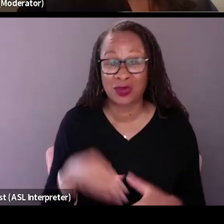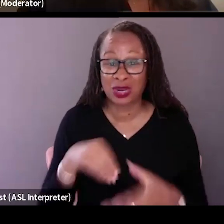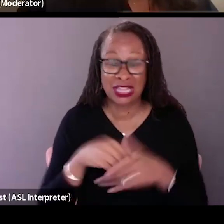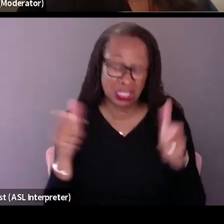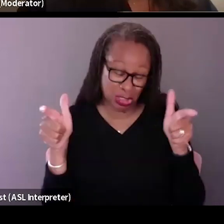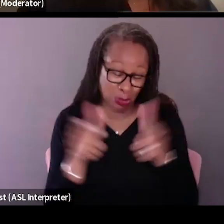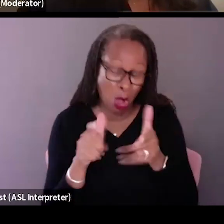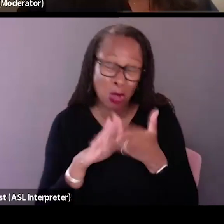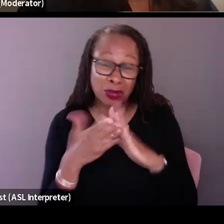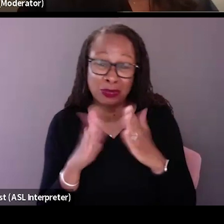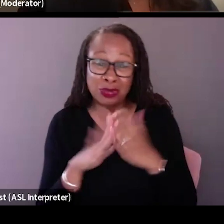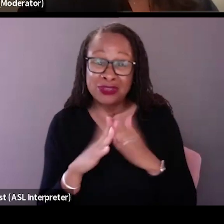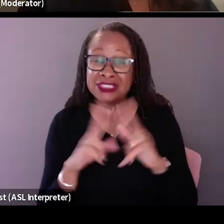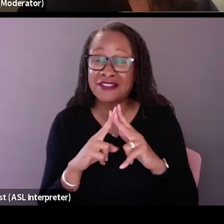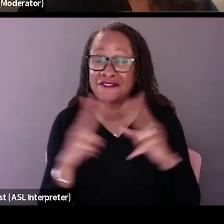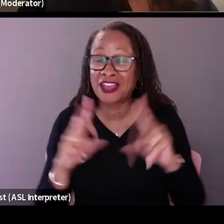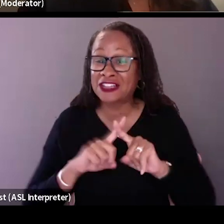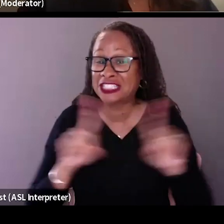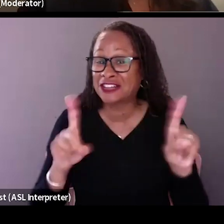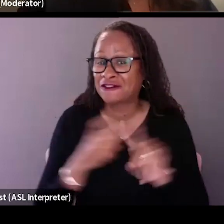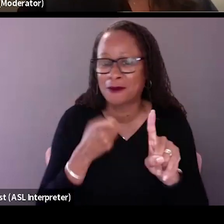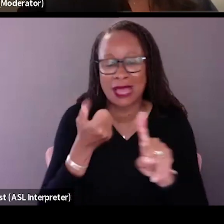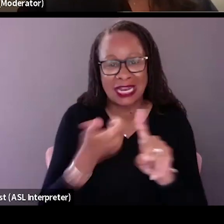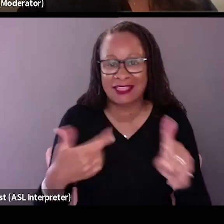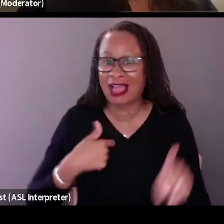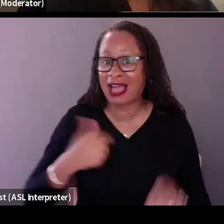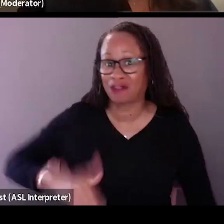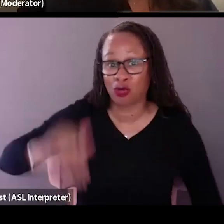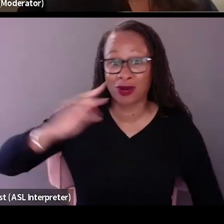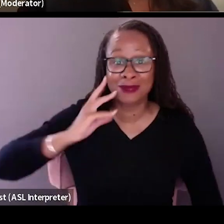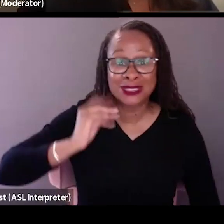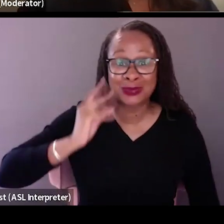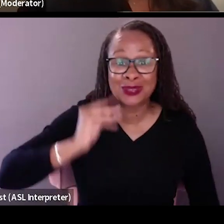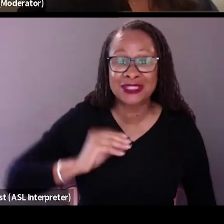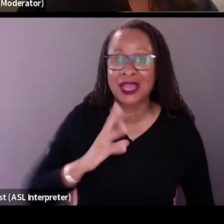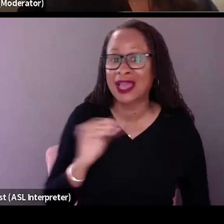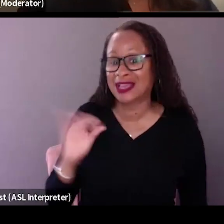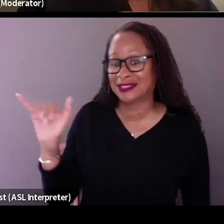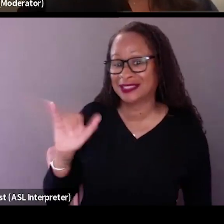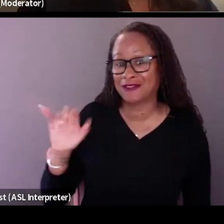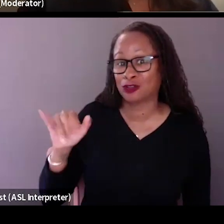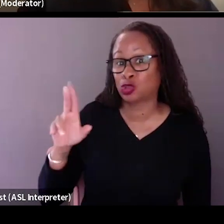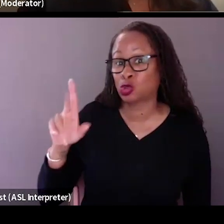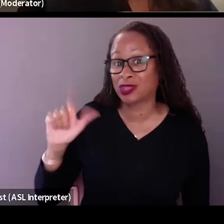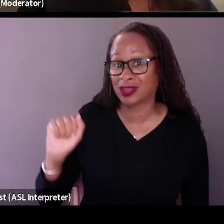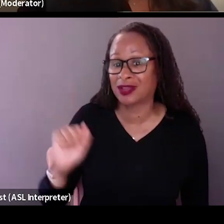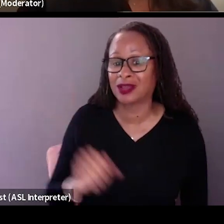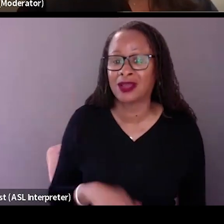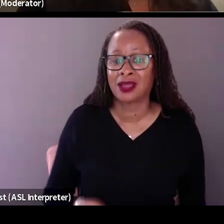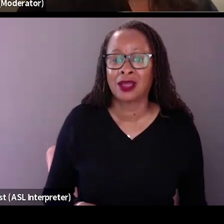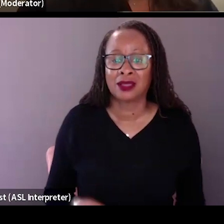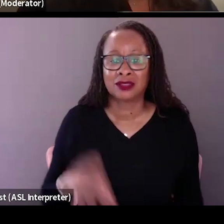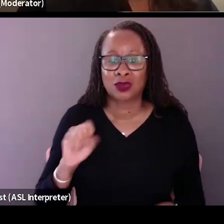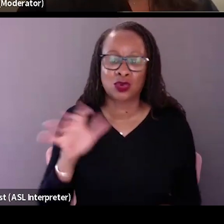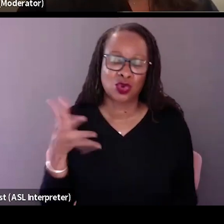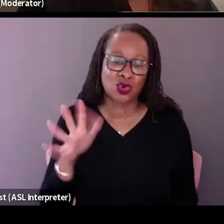that's very different from anything that I've grown up and I know Julia as well, so you kind of just, yeah, of course, I mean listen,